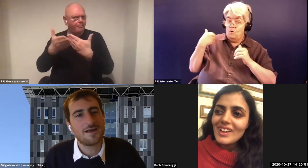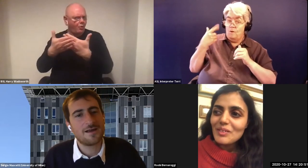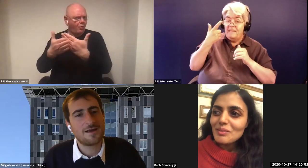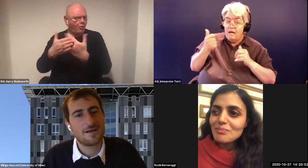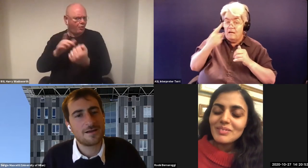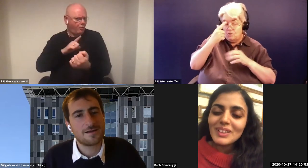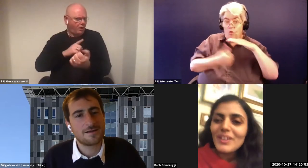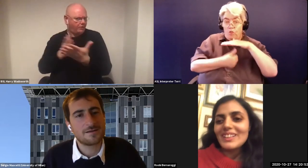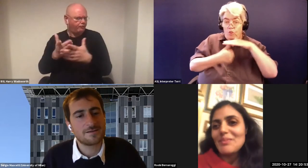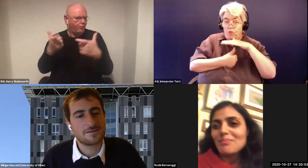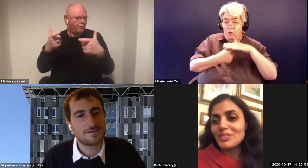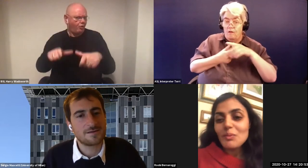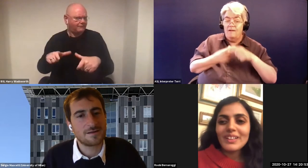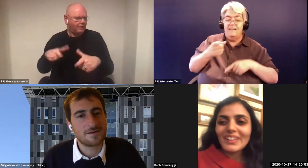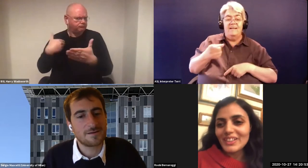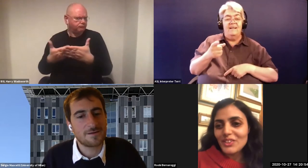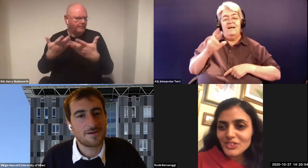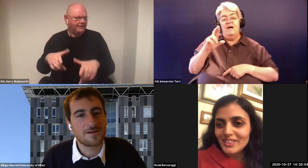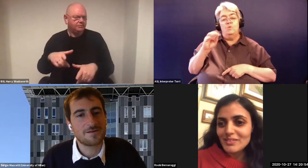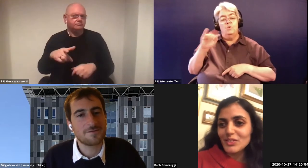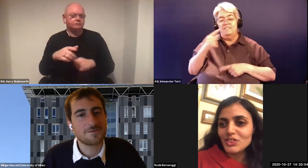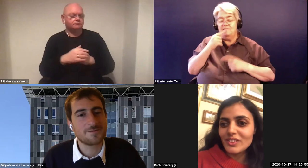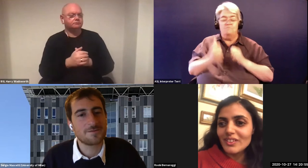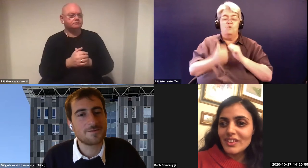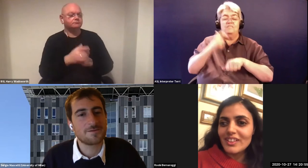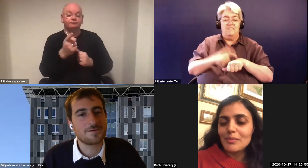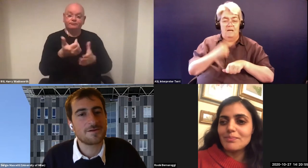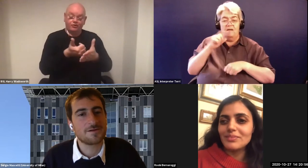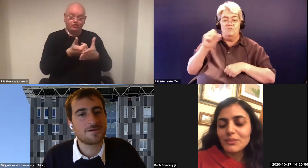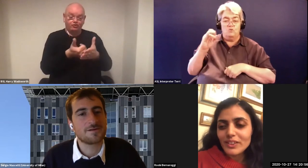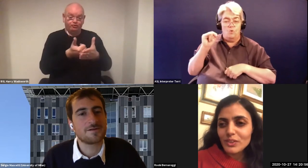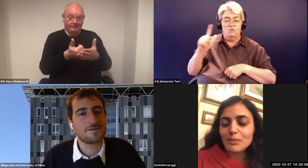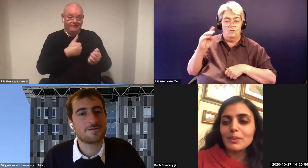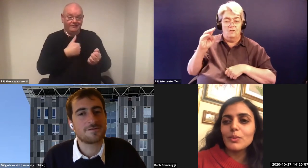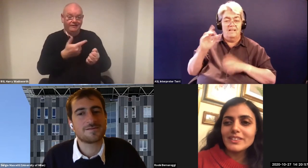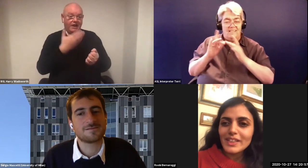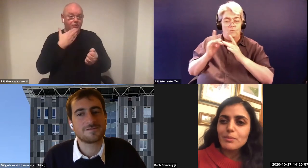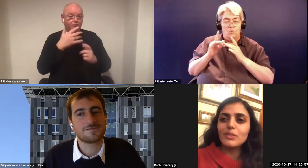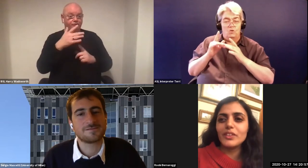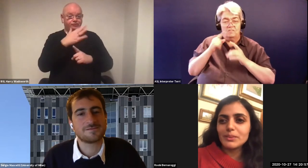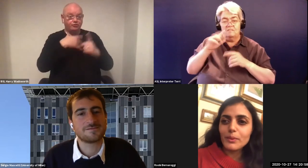um well um normally I use social um networks for example WhatsApp or Facebook